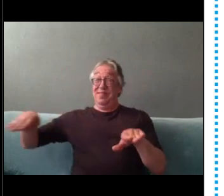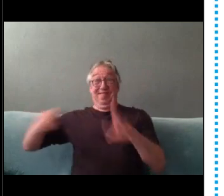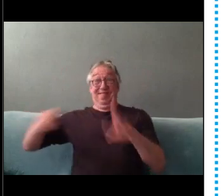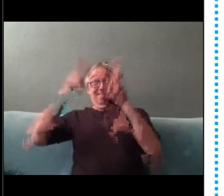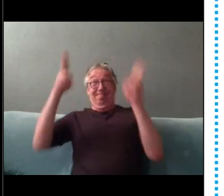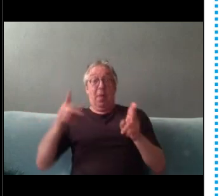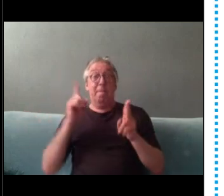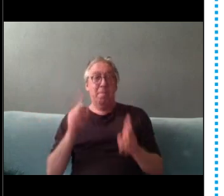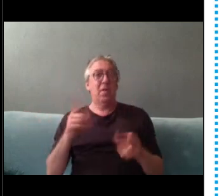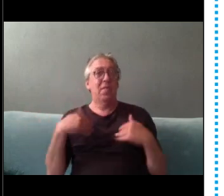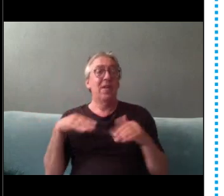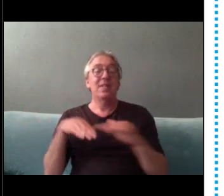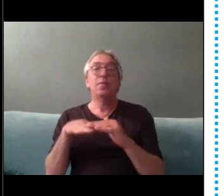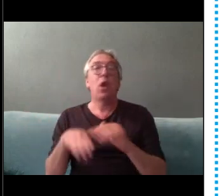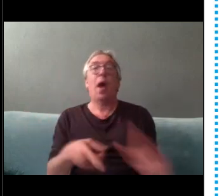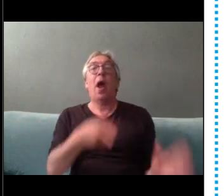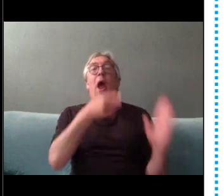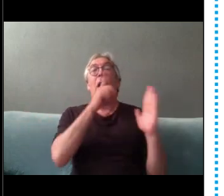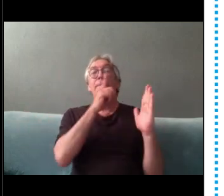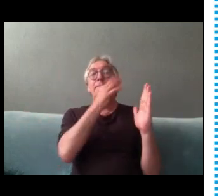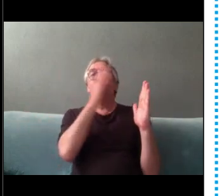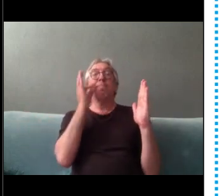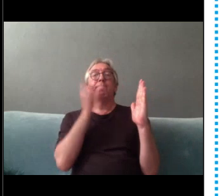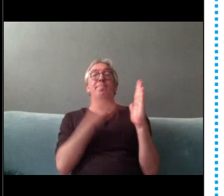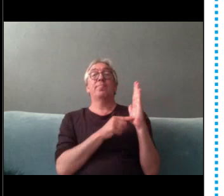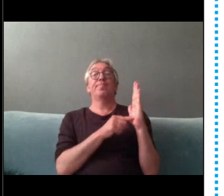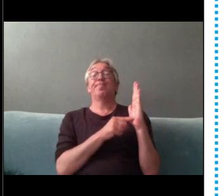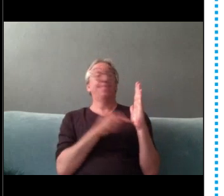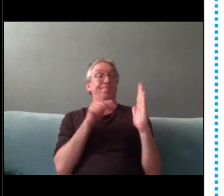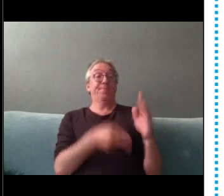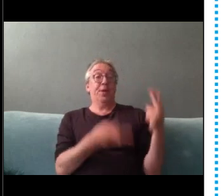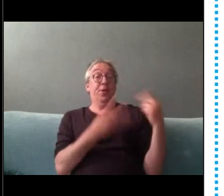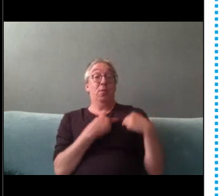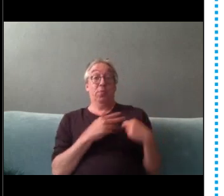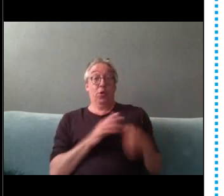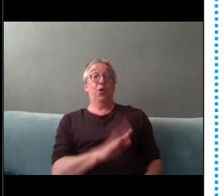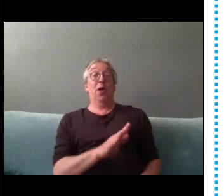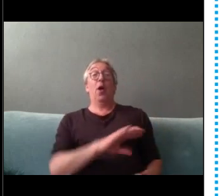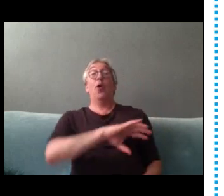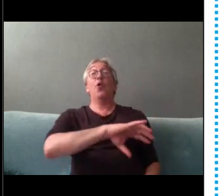This is at the moment national law, and it was some parts in EU laws.